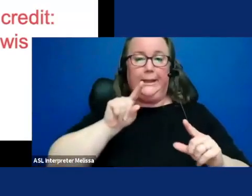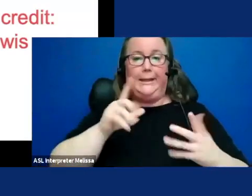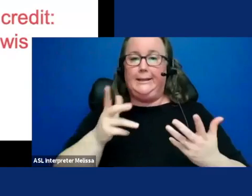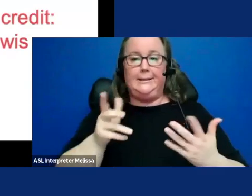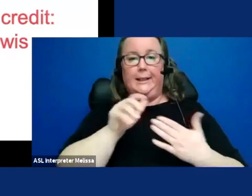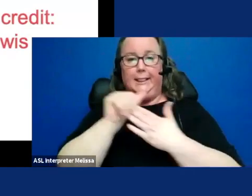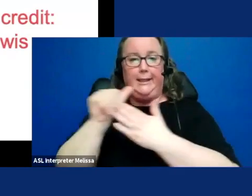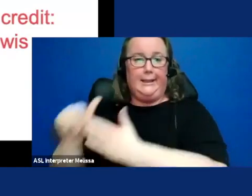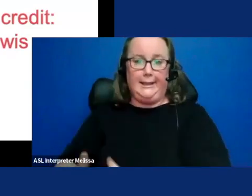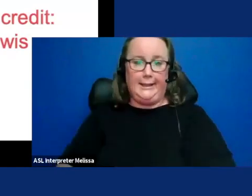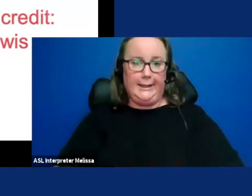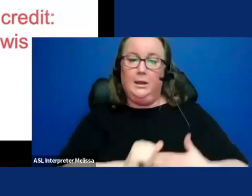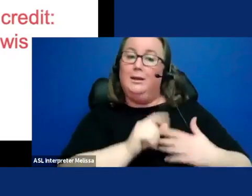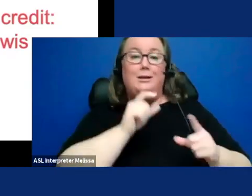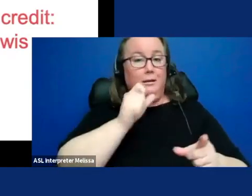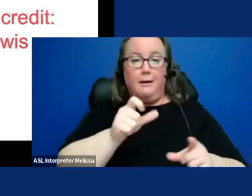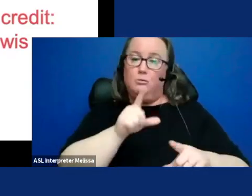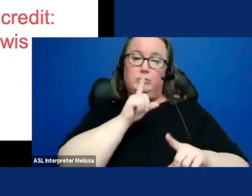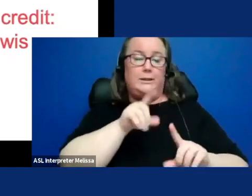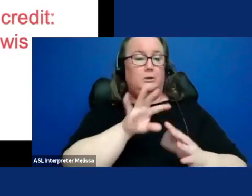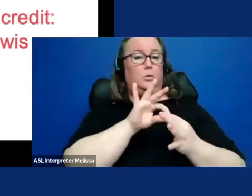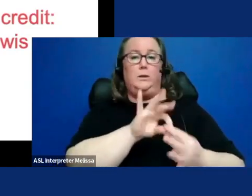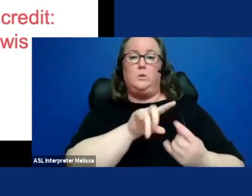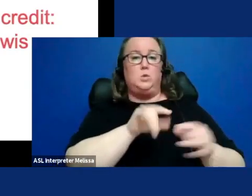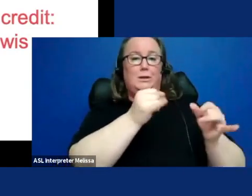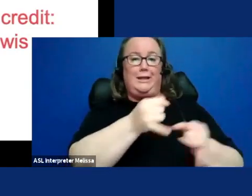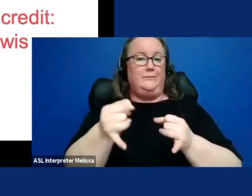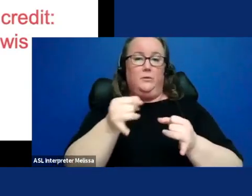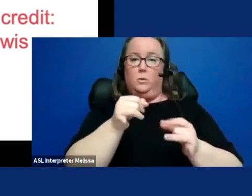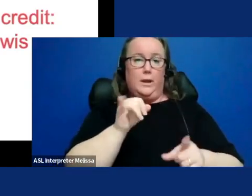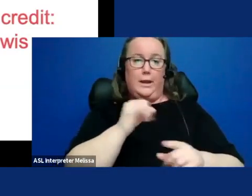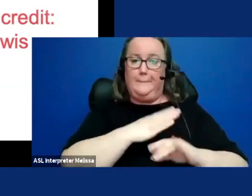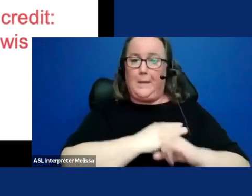related to an individual's personal impairments.